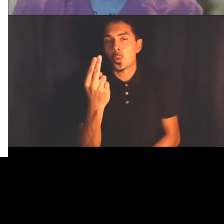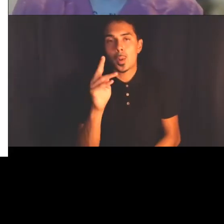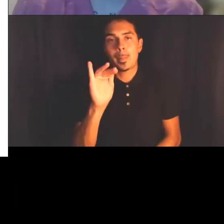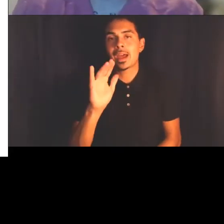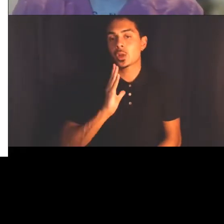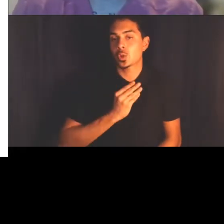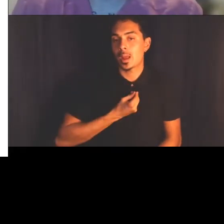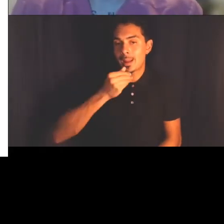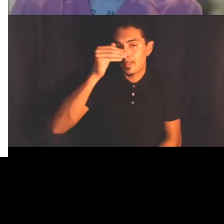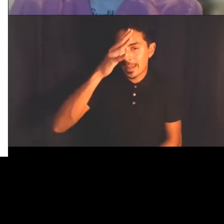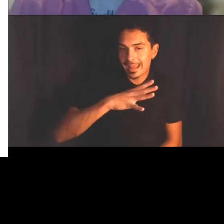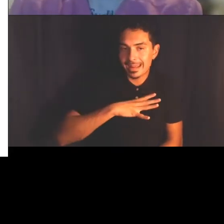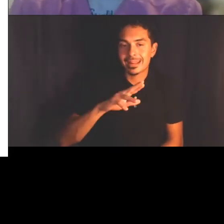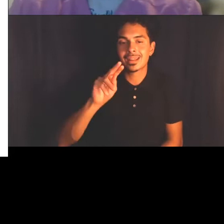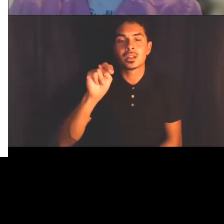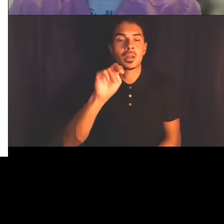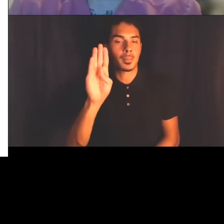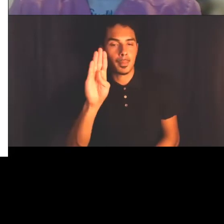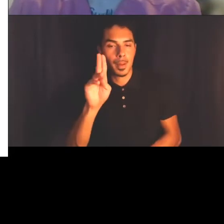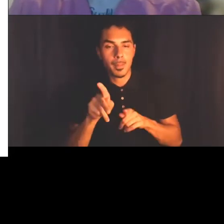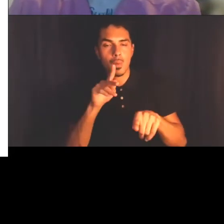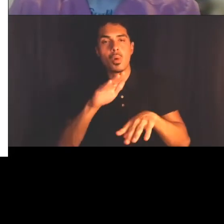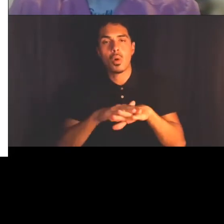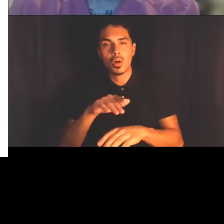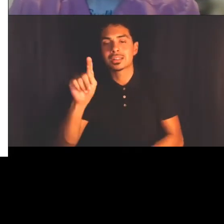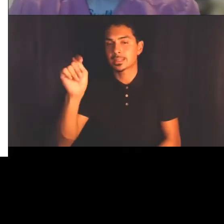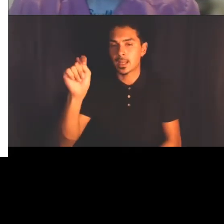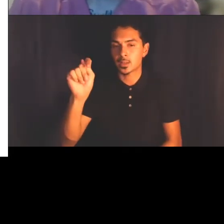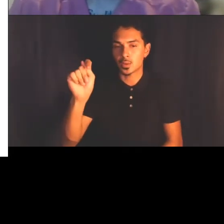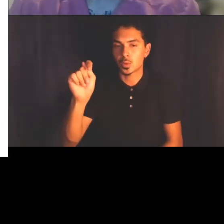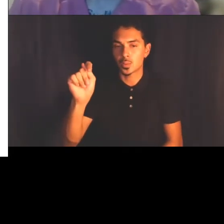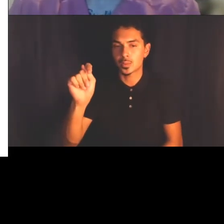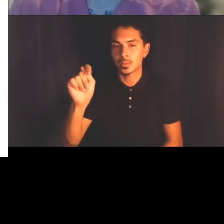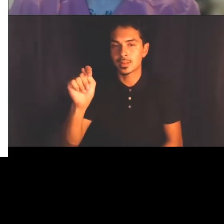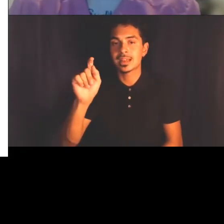Testosterone can decrease ovulation, meaning it might